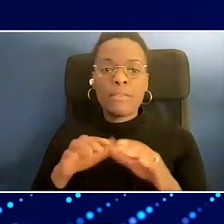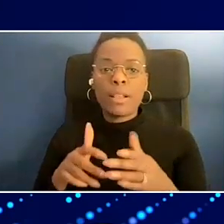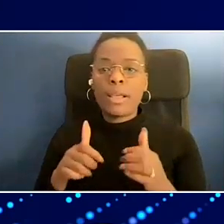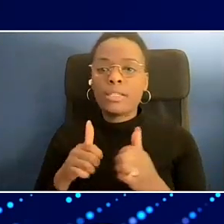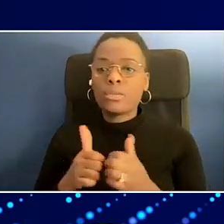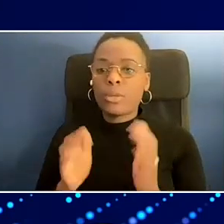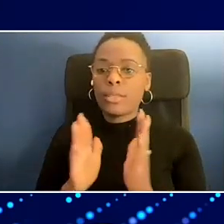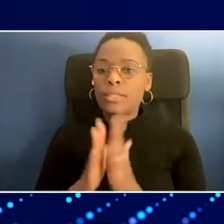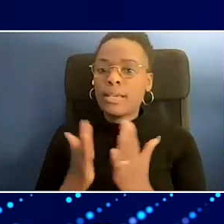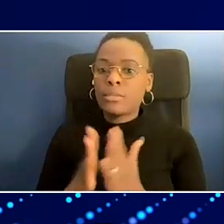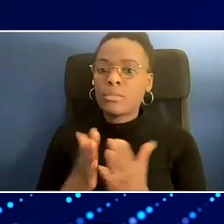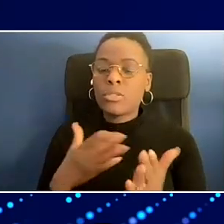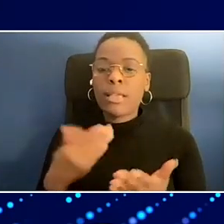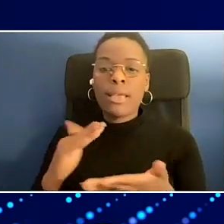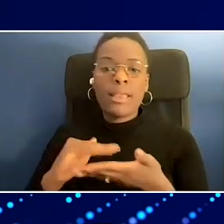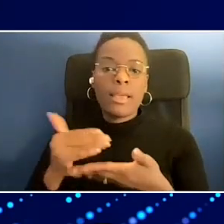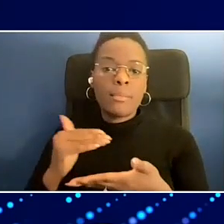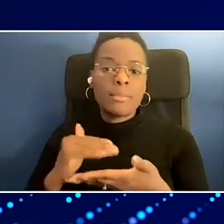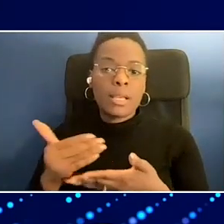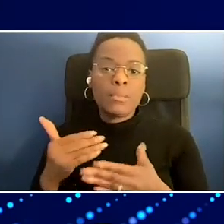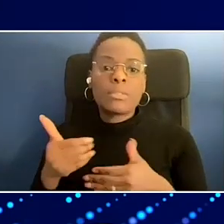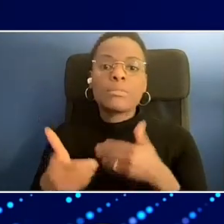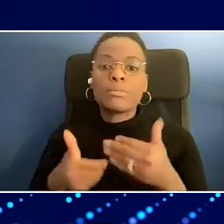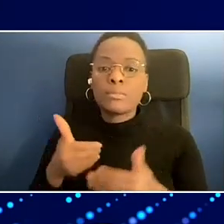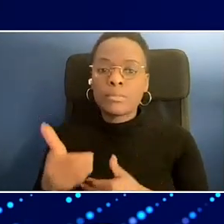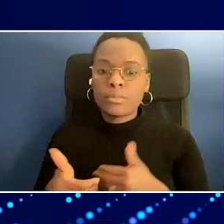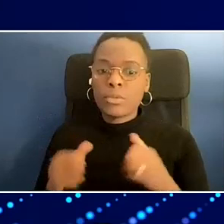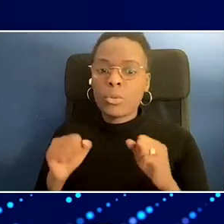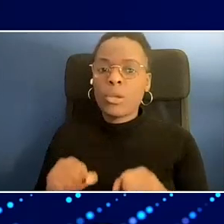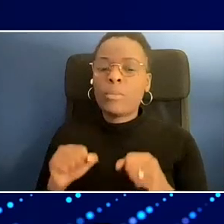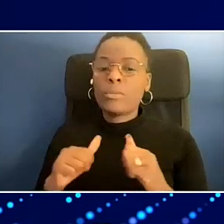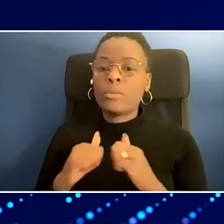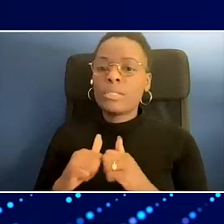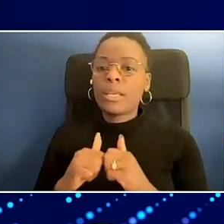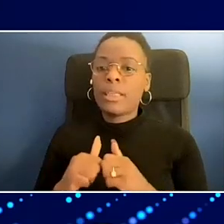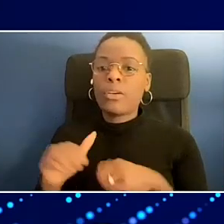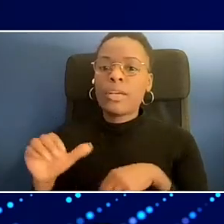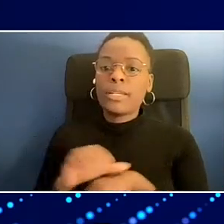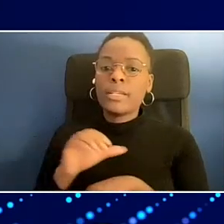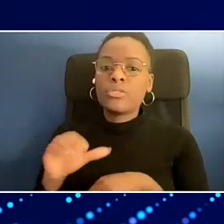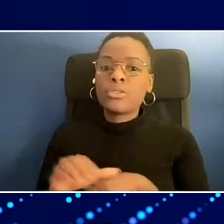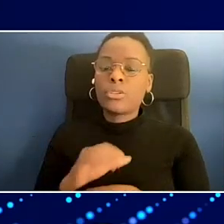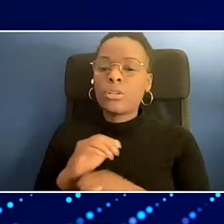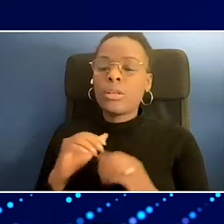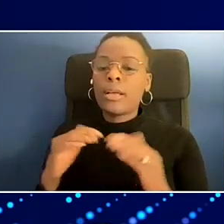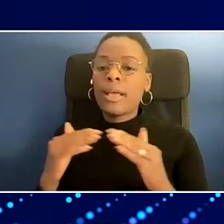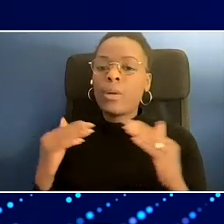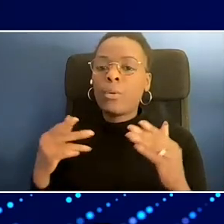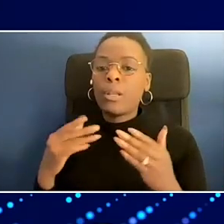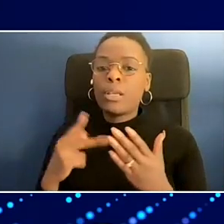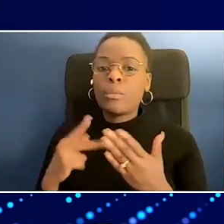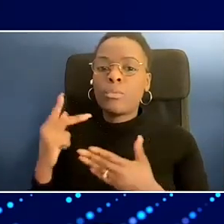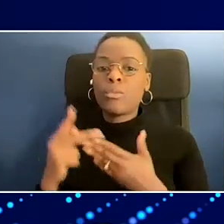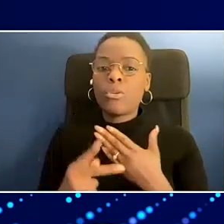We finally were able to put together a digital equity program for them. And what happens then essentially is, you